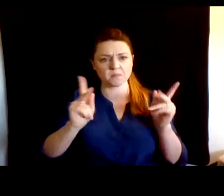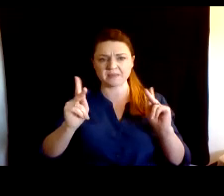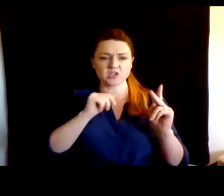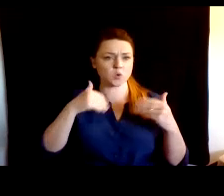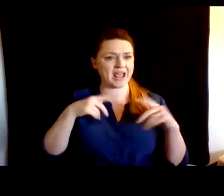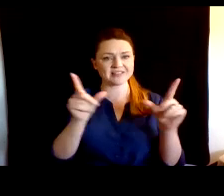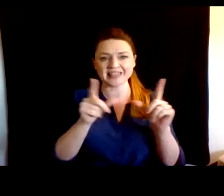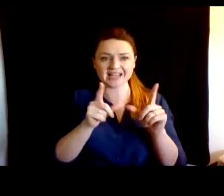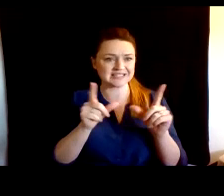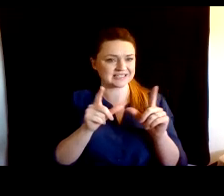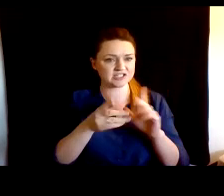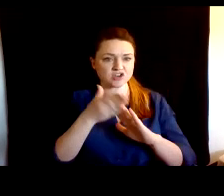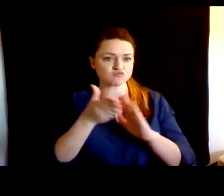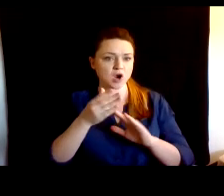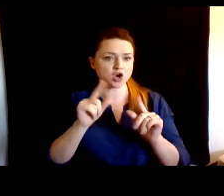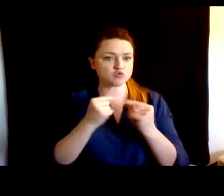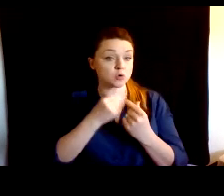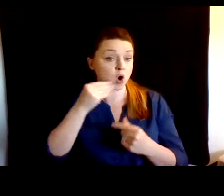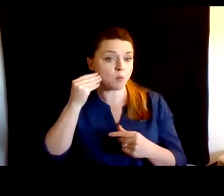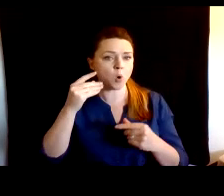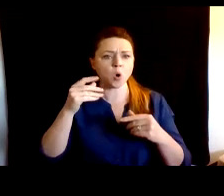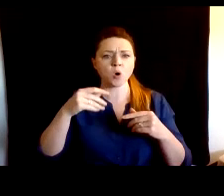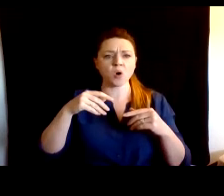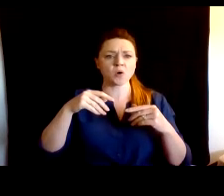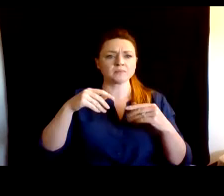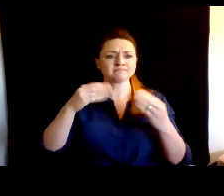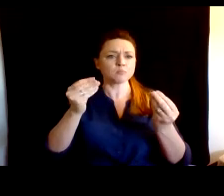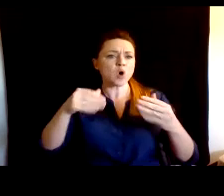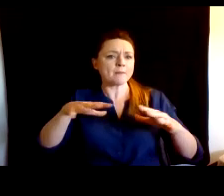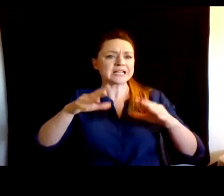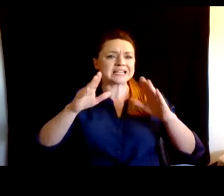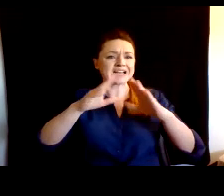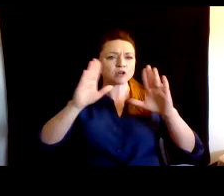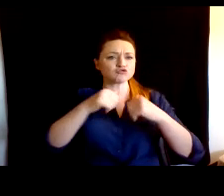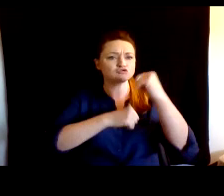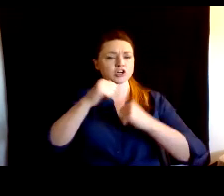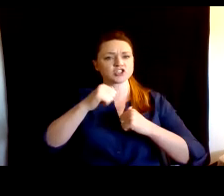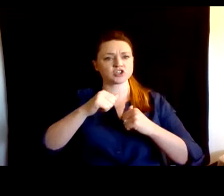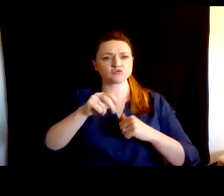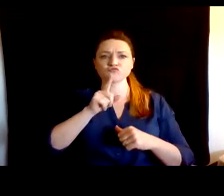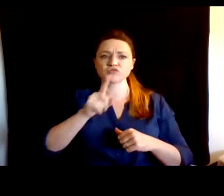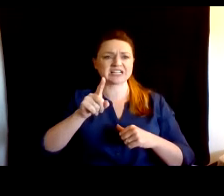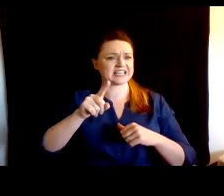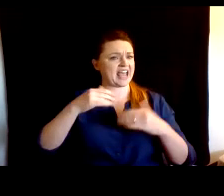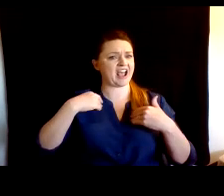So these dilapidated properties that often have a tremendous number of safety hazards as well,